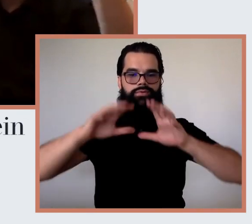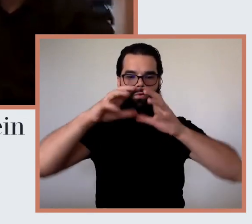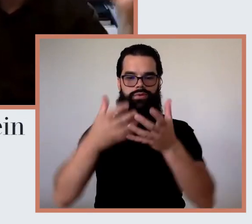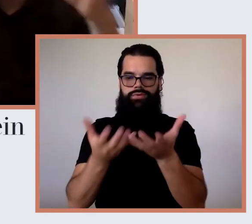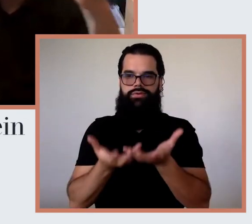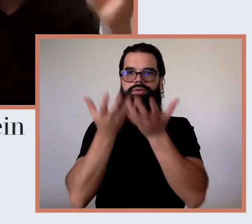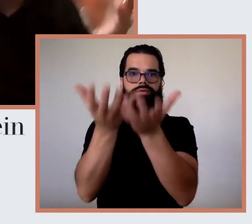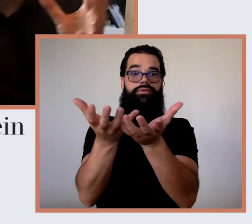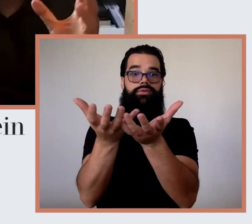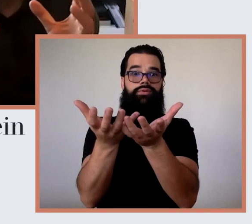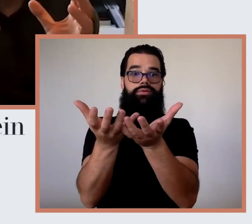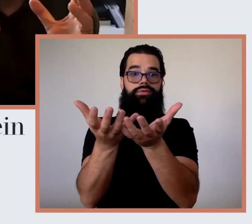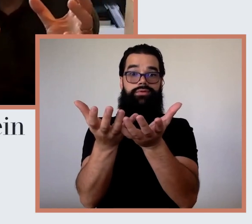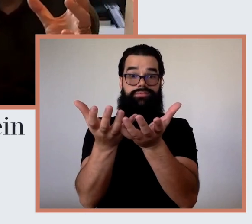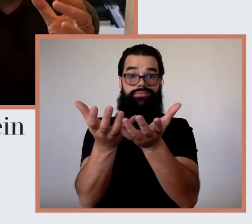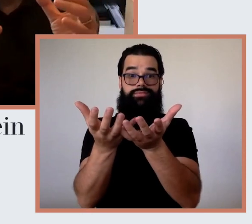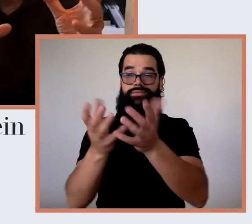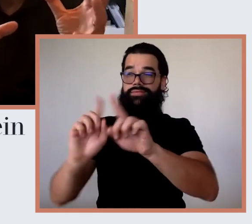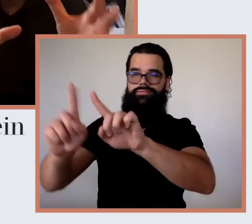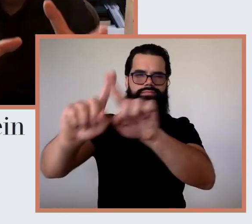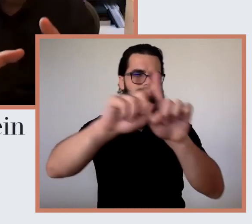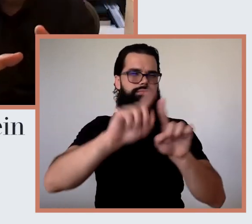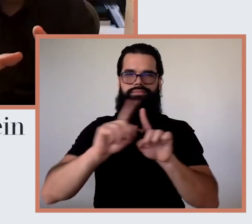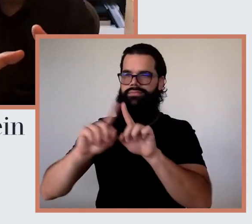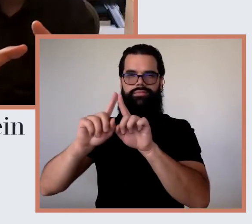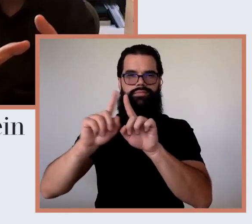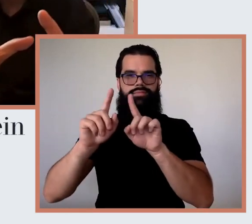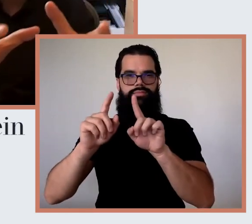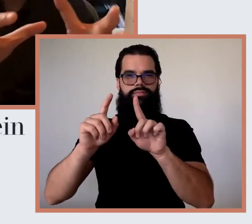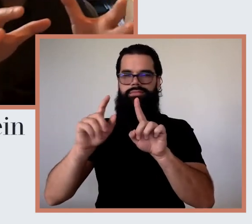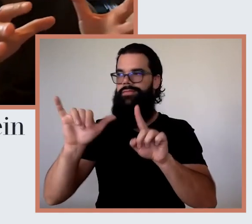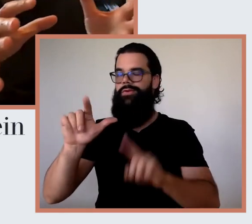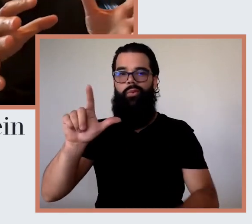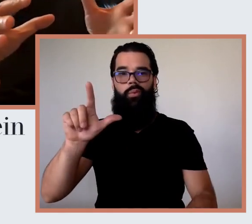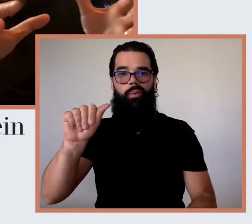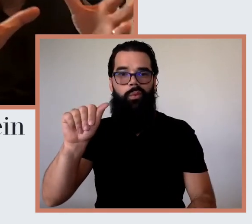in this world that we're living in. University settings are very different